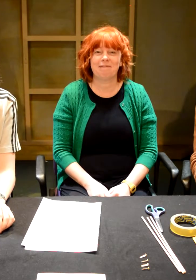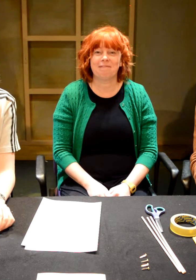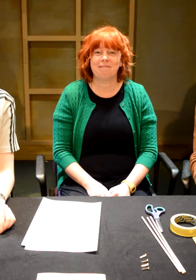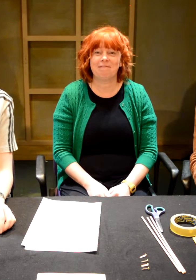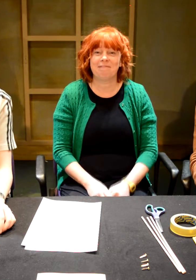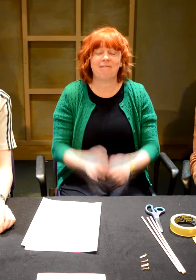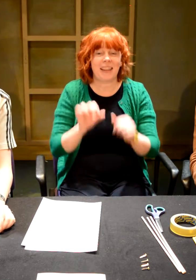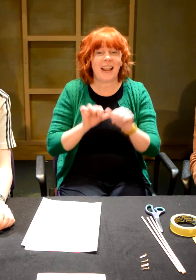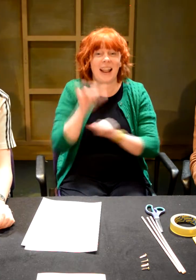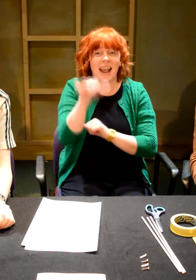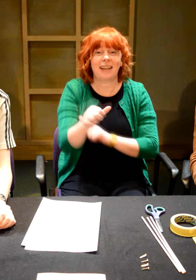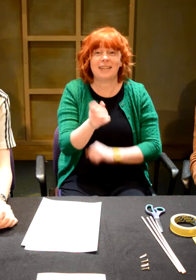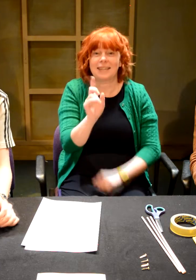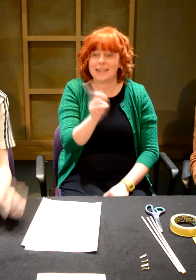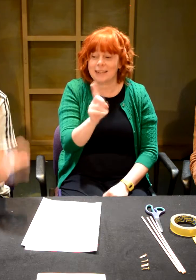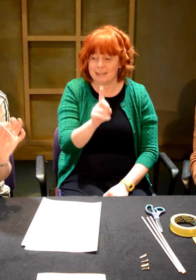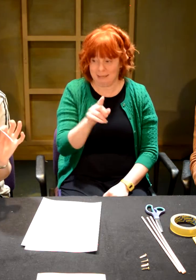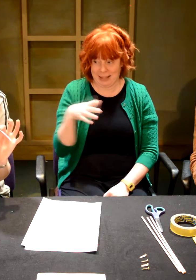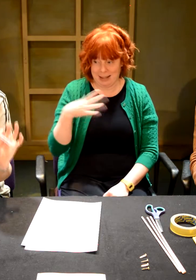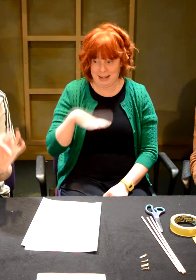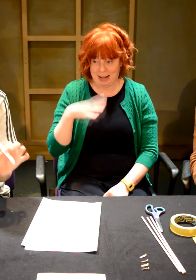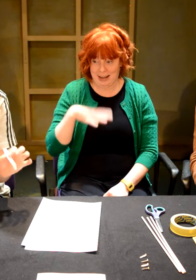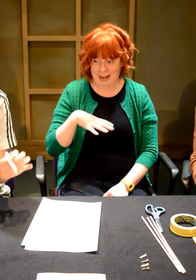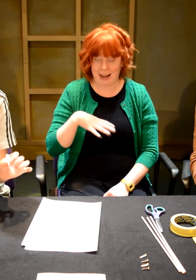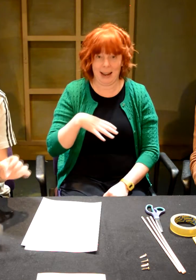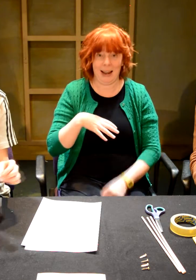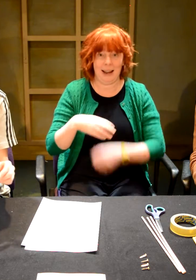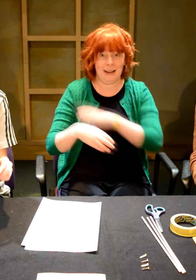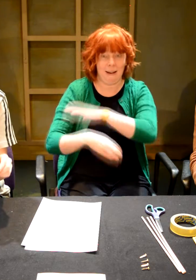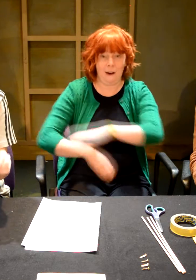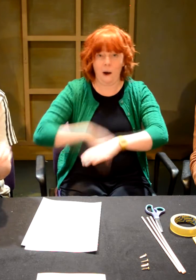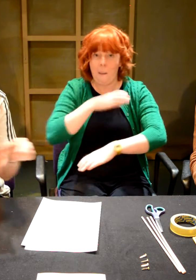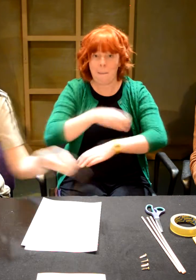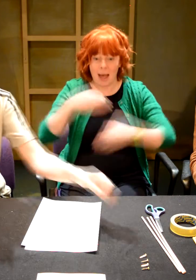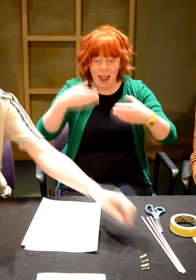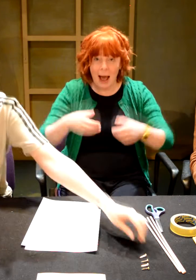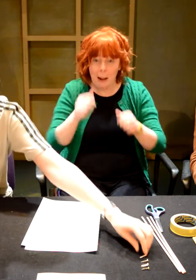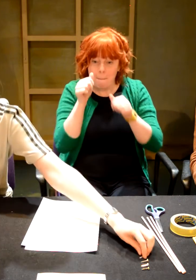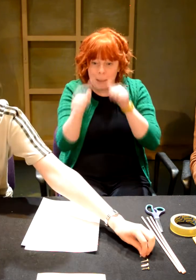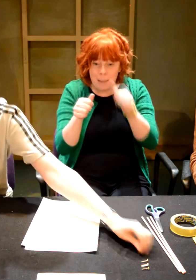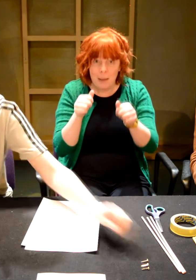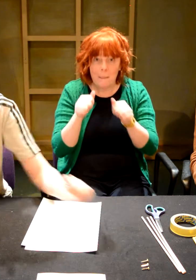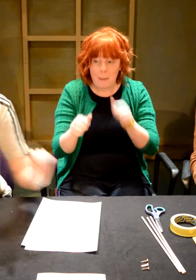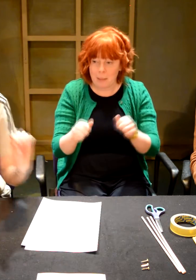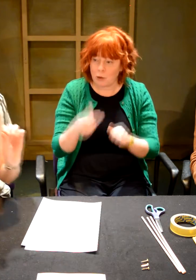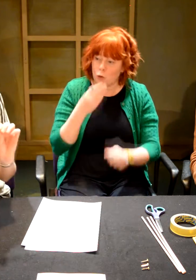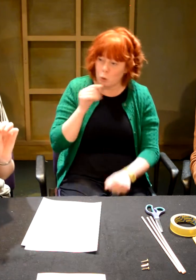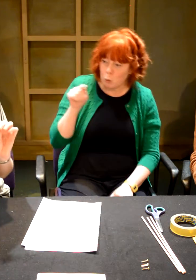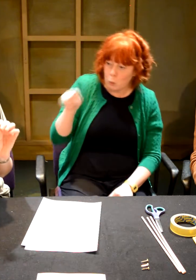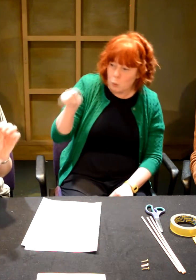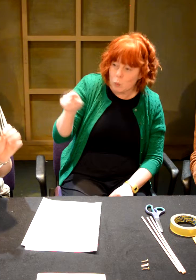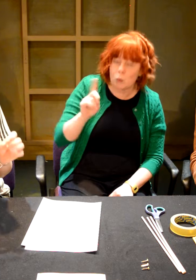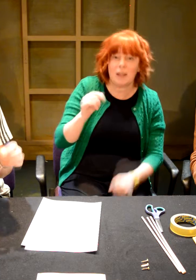So the next step is to pin all of our limbs onto our body using split pins.